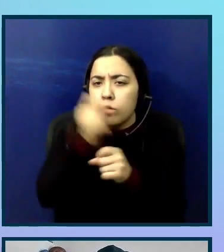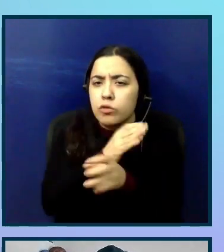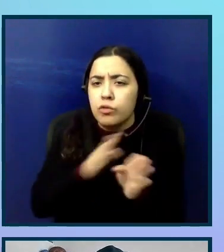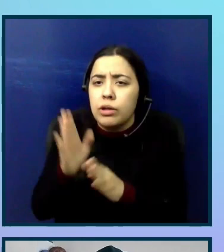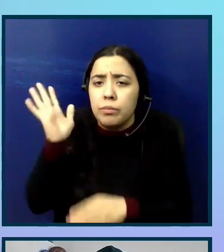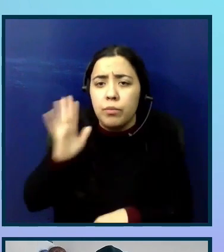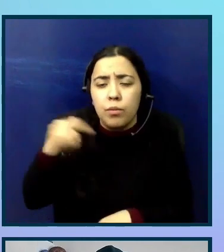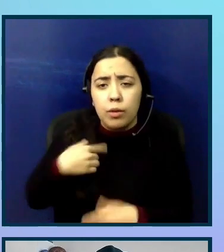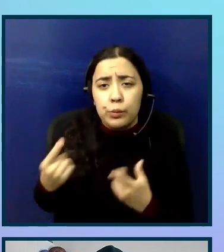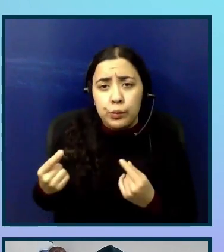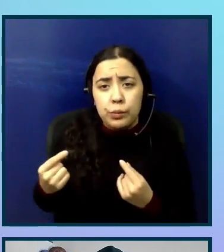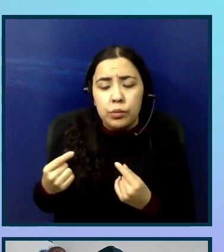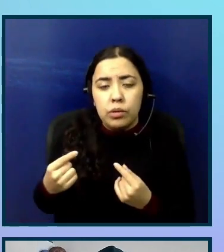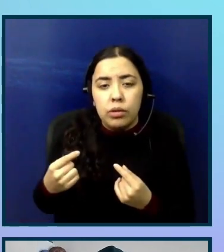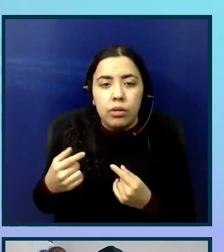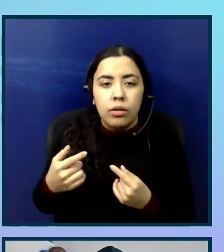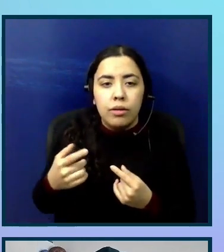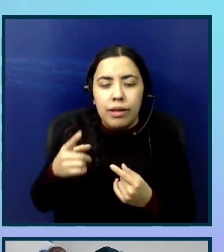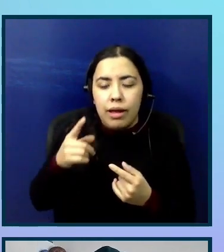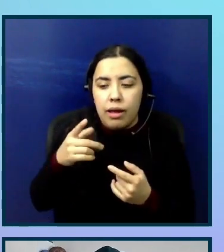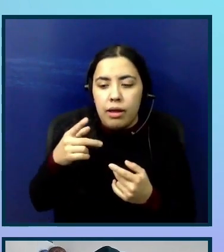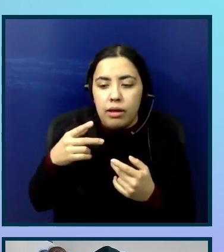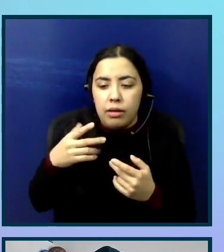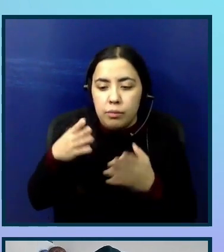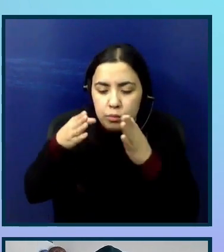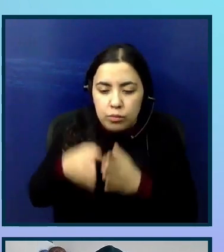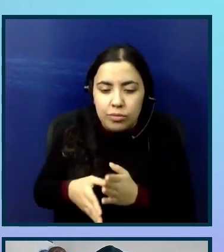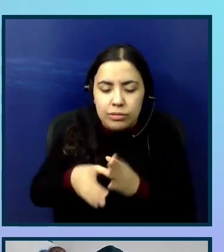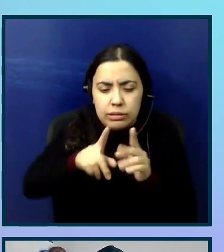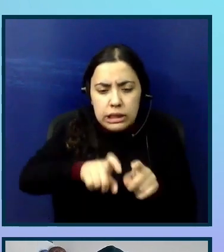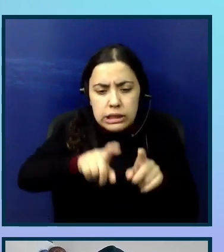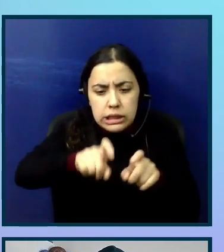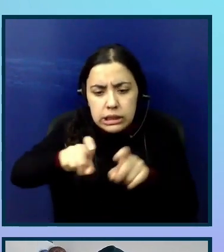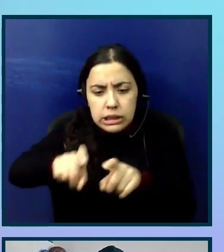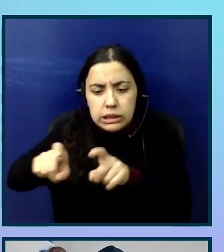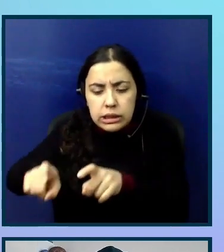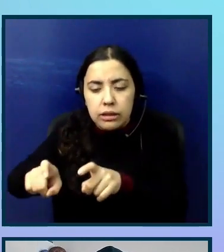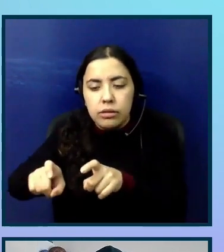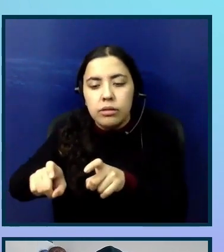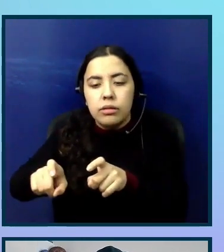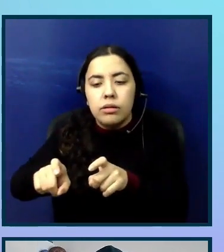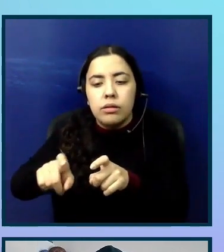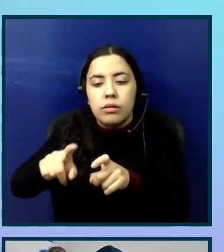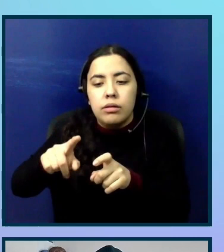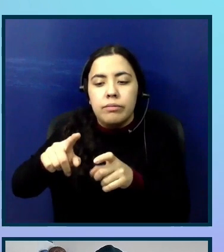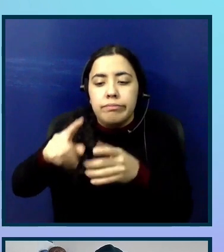is to break manual testing down to smaller chunks, right? What do I need if I do X, Y, Z?